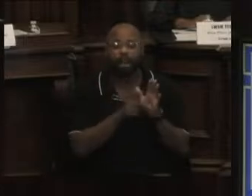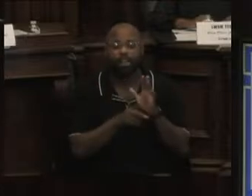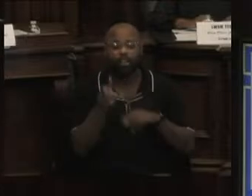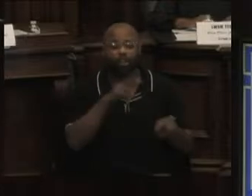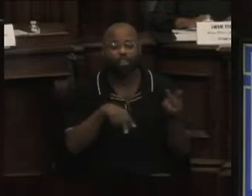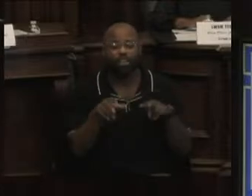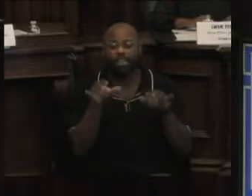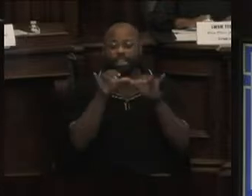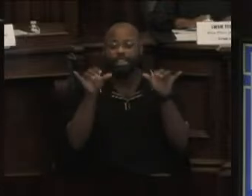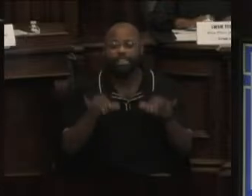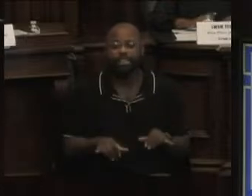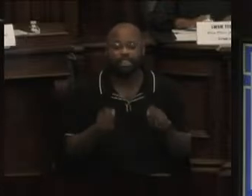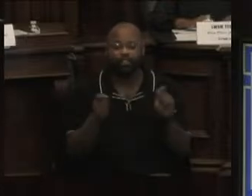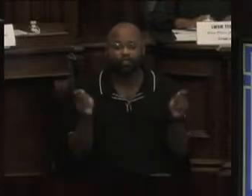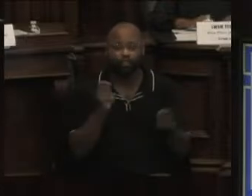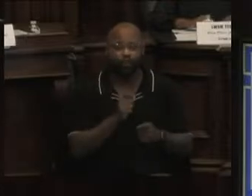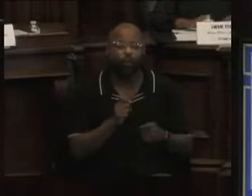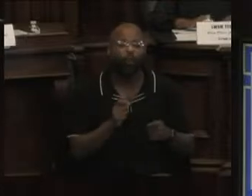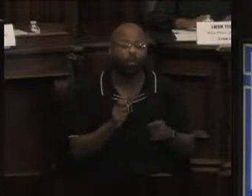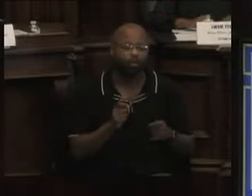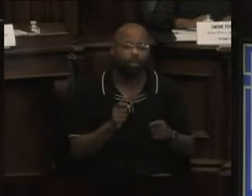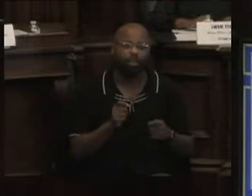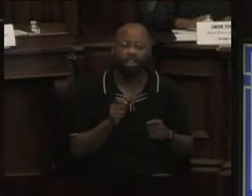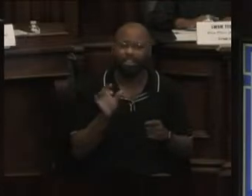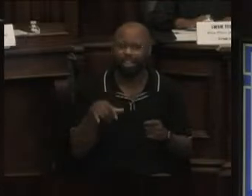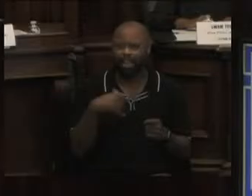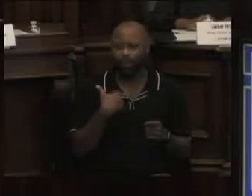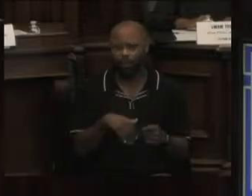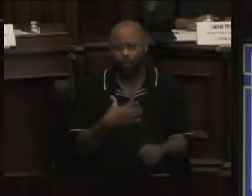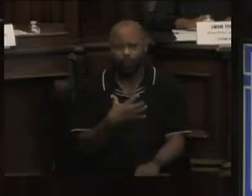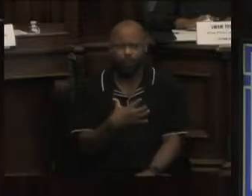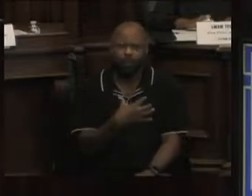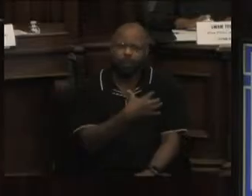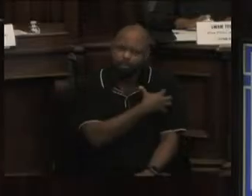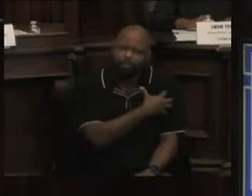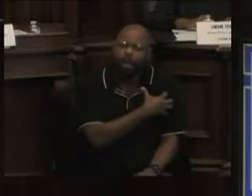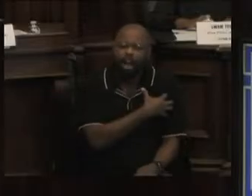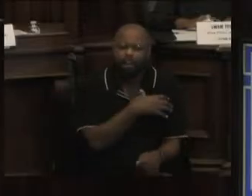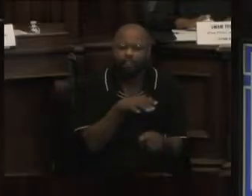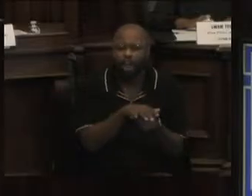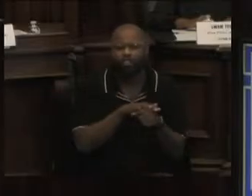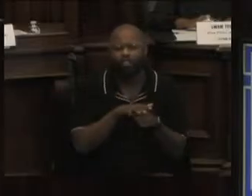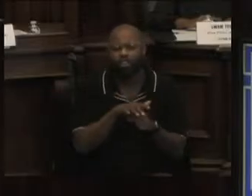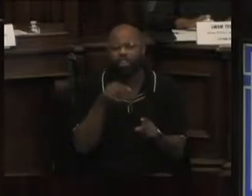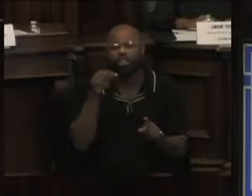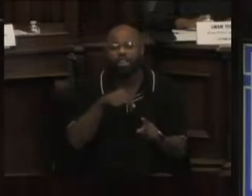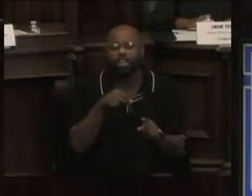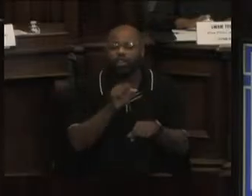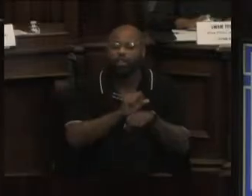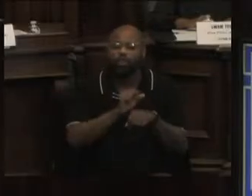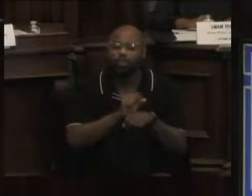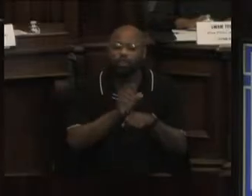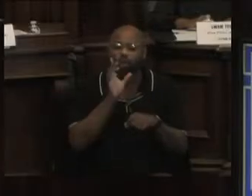that a little bit later. Second is policy oversight and systems